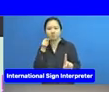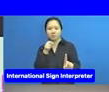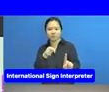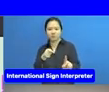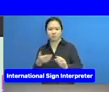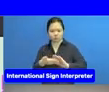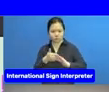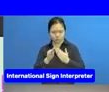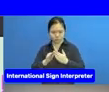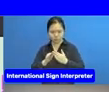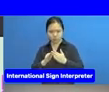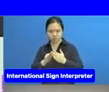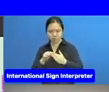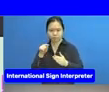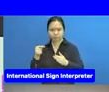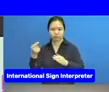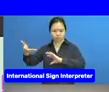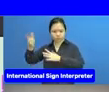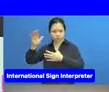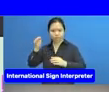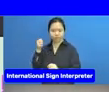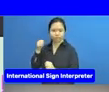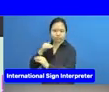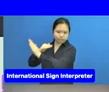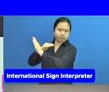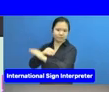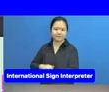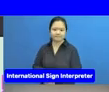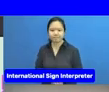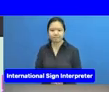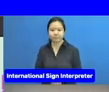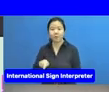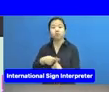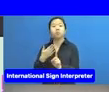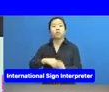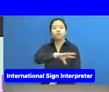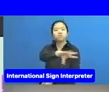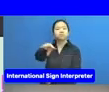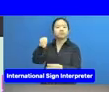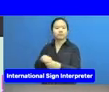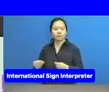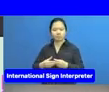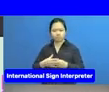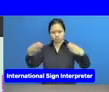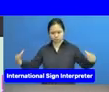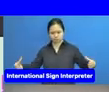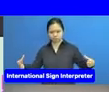people with disabilities and other people that identify as members of an underrepresented group. Within the performing arts landscape,